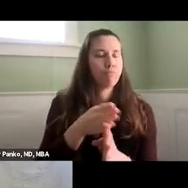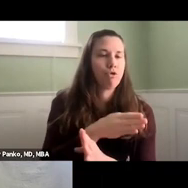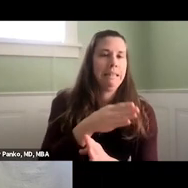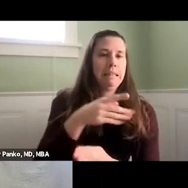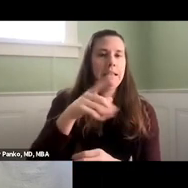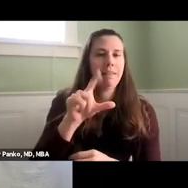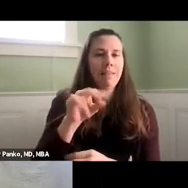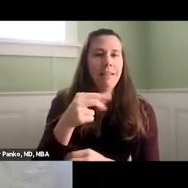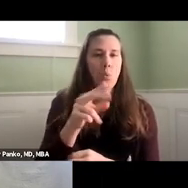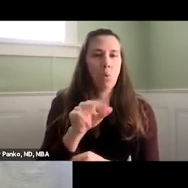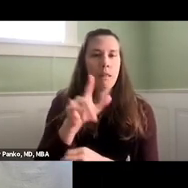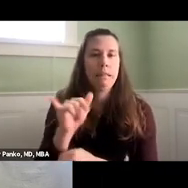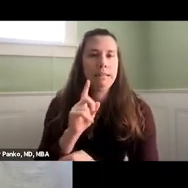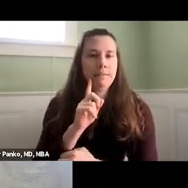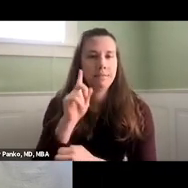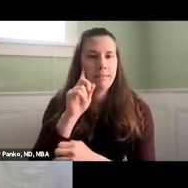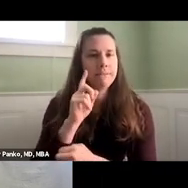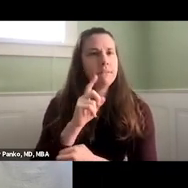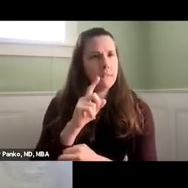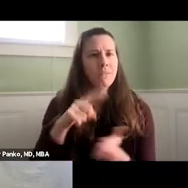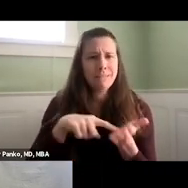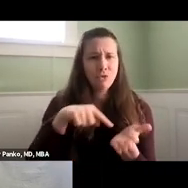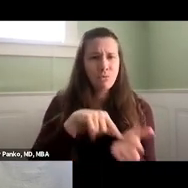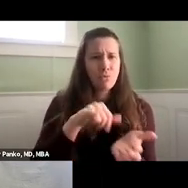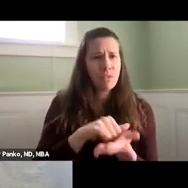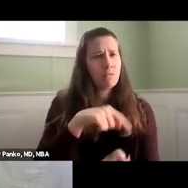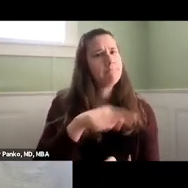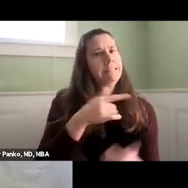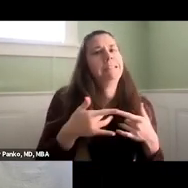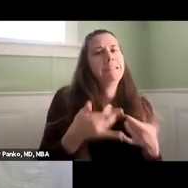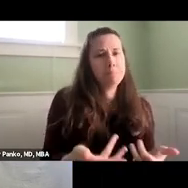And there is also a question of when a person became deaf. So a person who became deaf pre